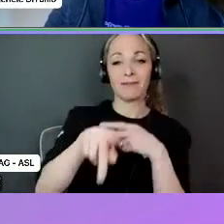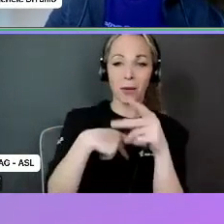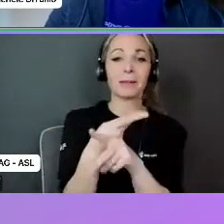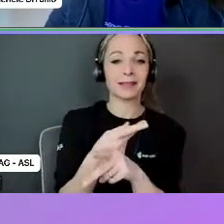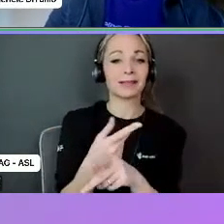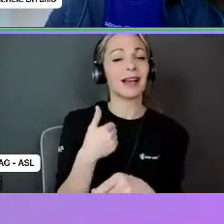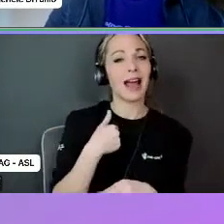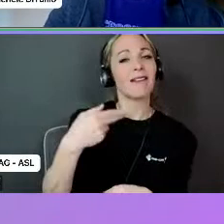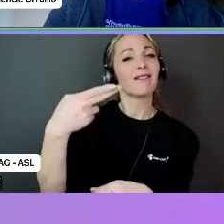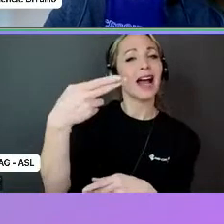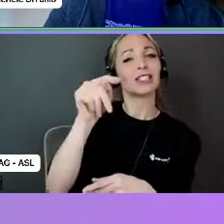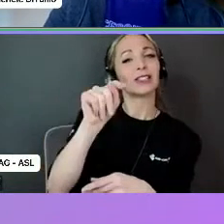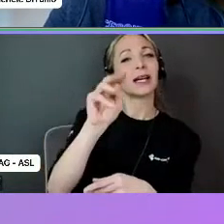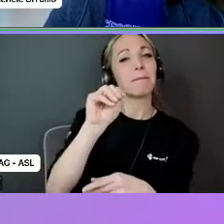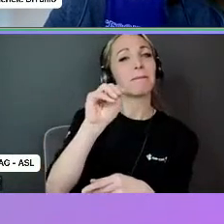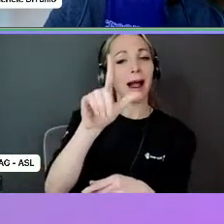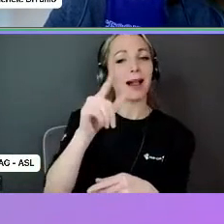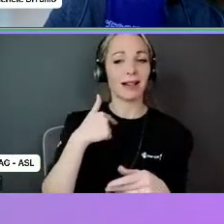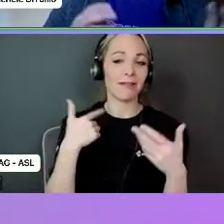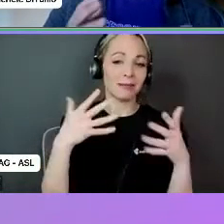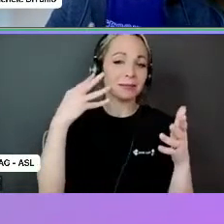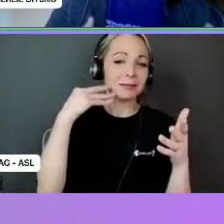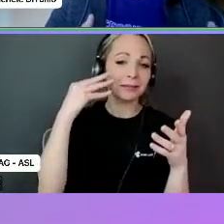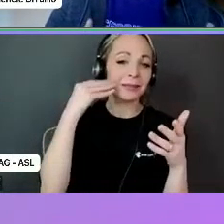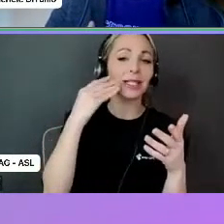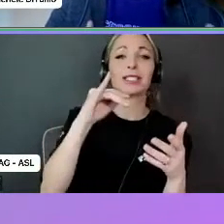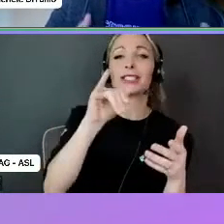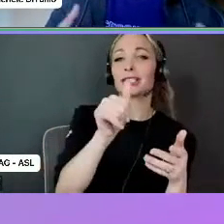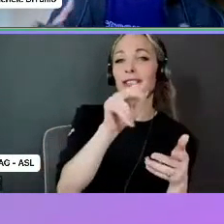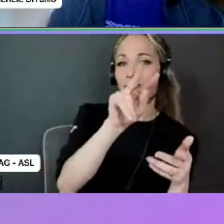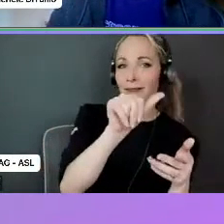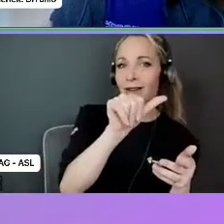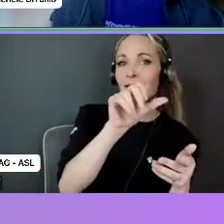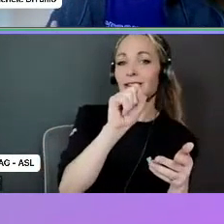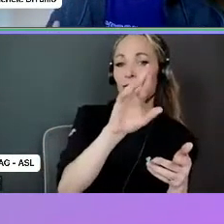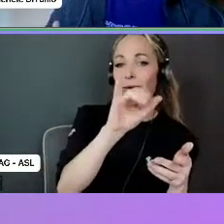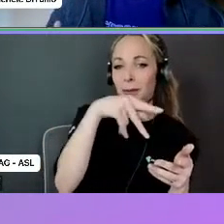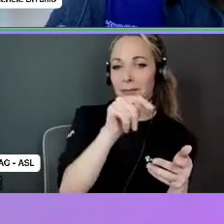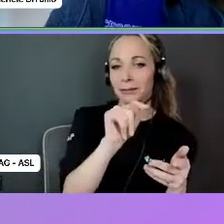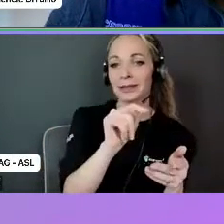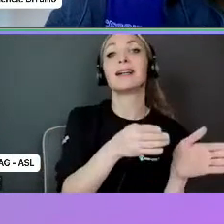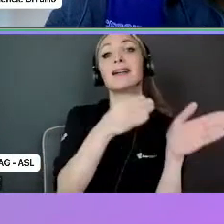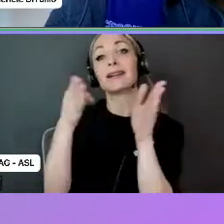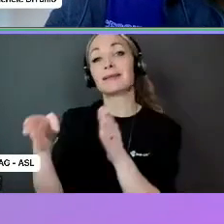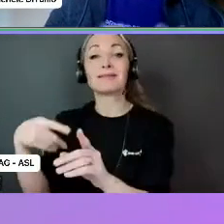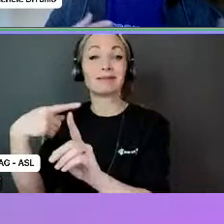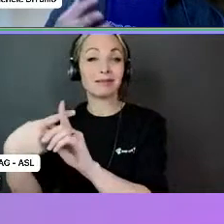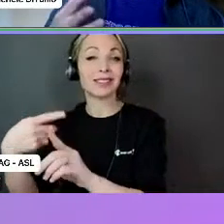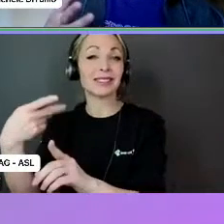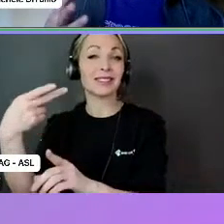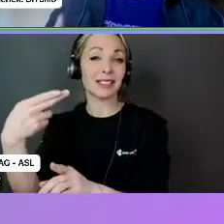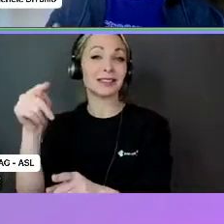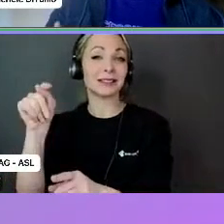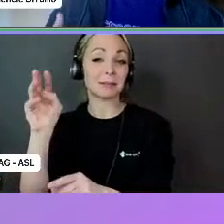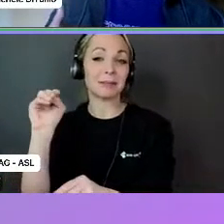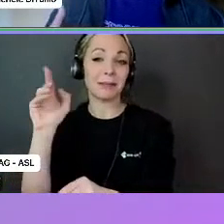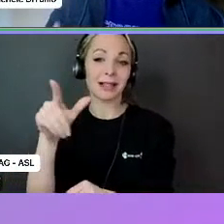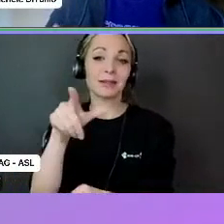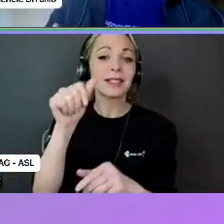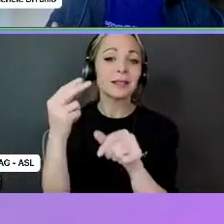there's an HTML way to do this. You'll probably do this in Javascript. I've done this in Javascript and HTML on my